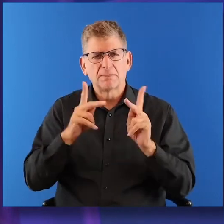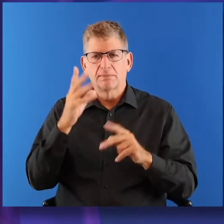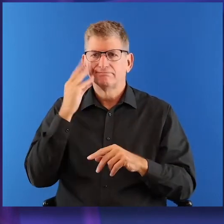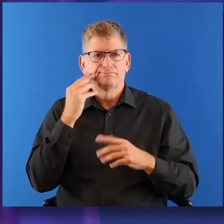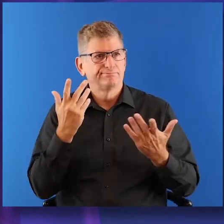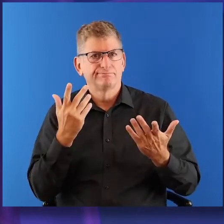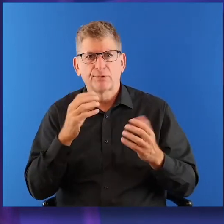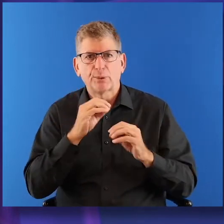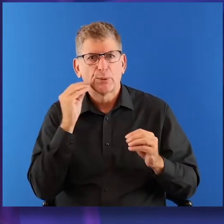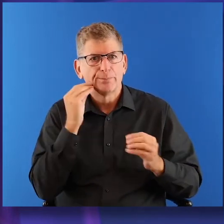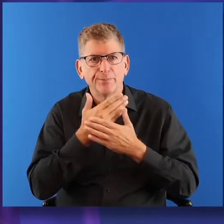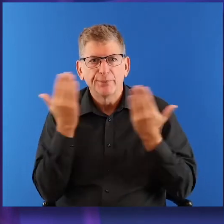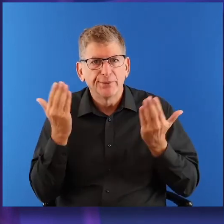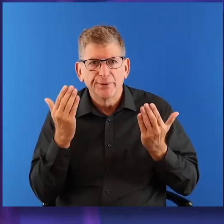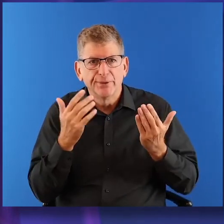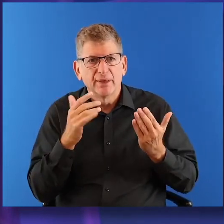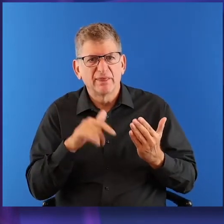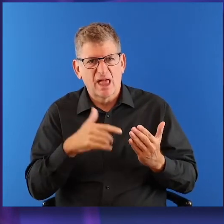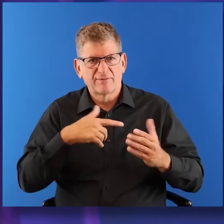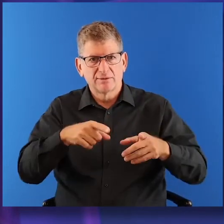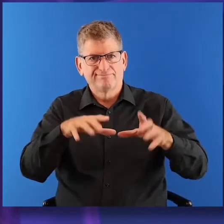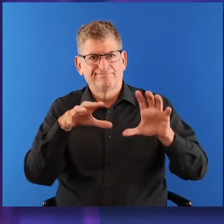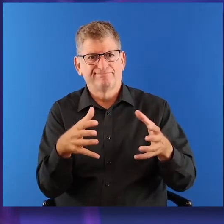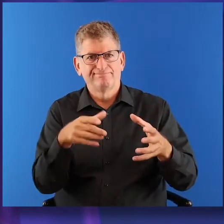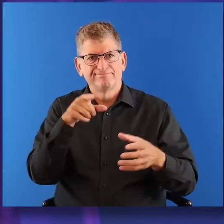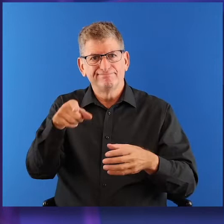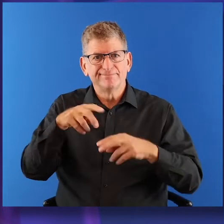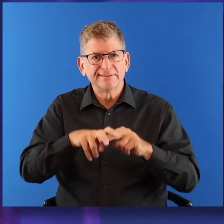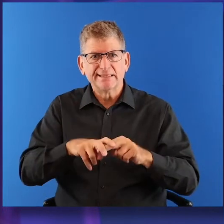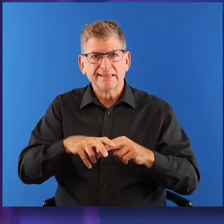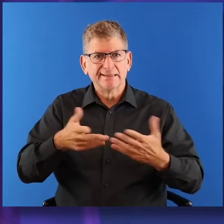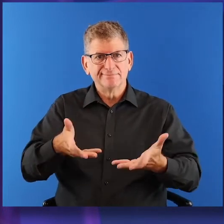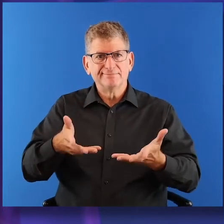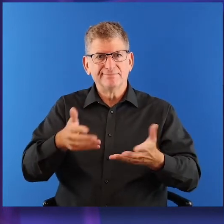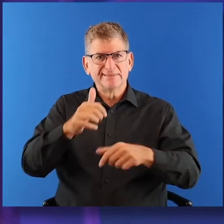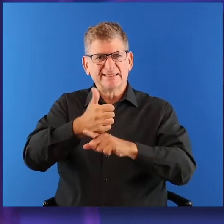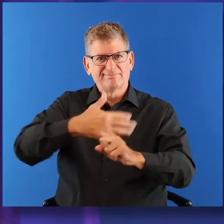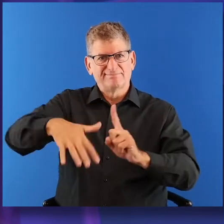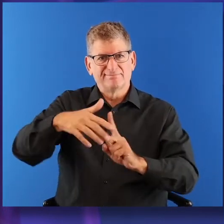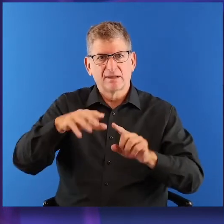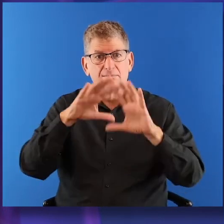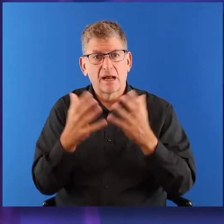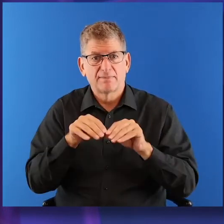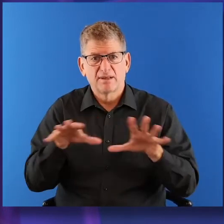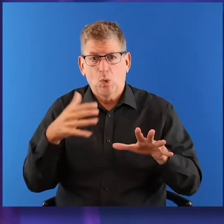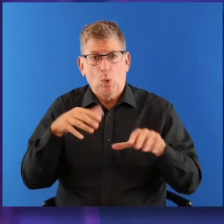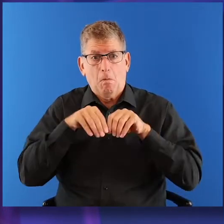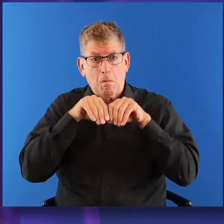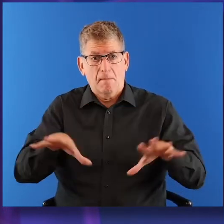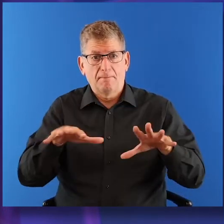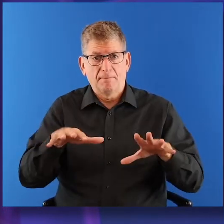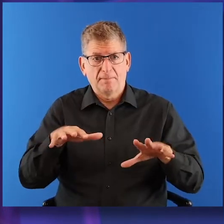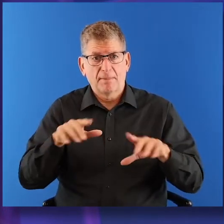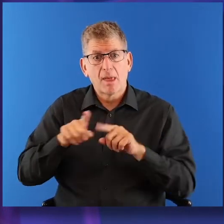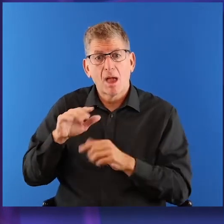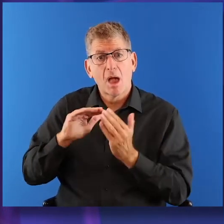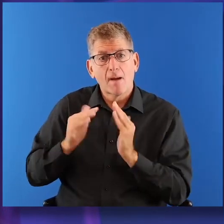where the pandemic really can run rampant. But the work of community organizations to get emergency temporary housing